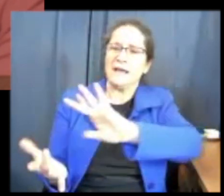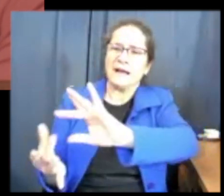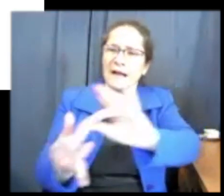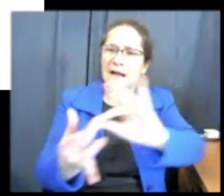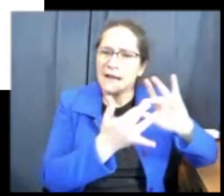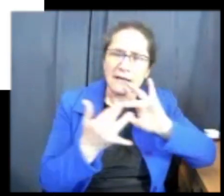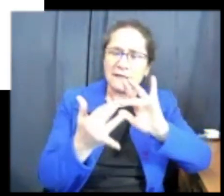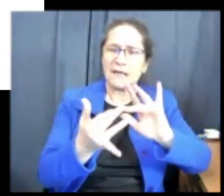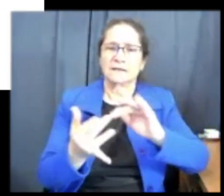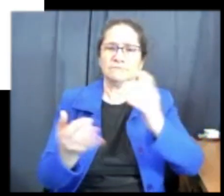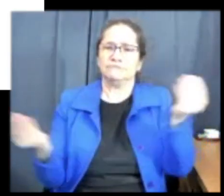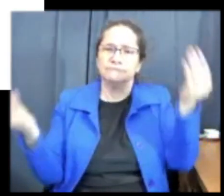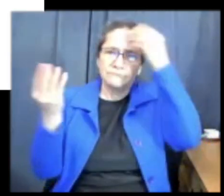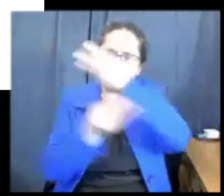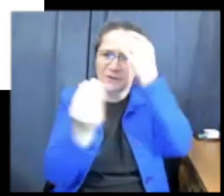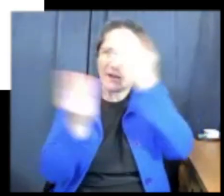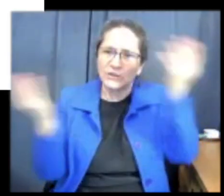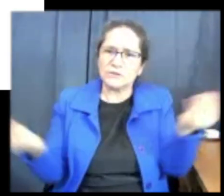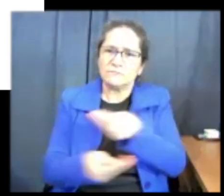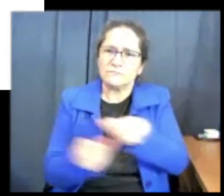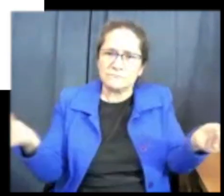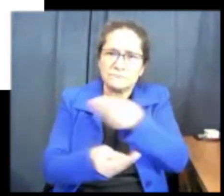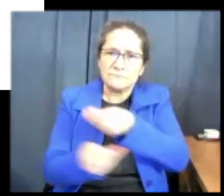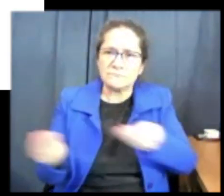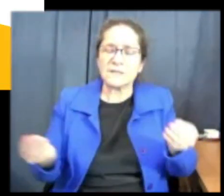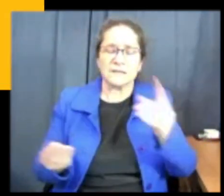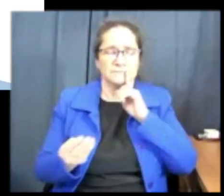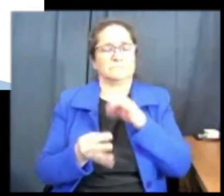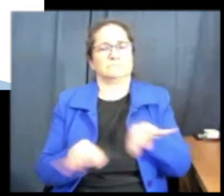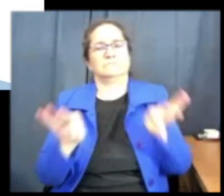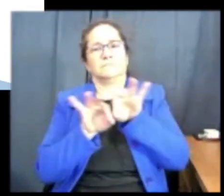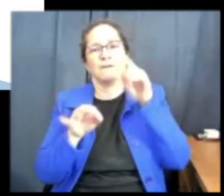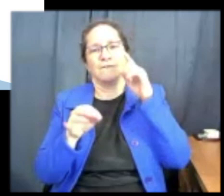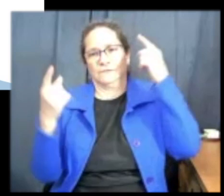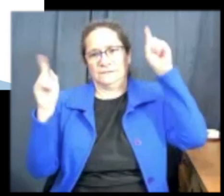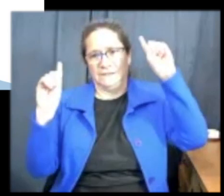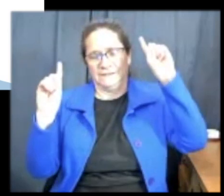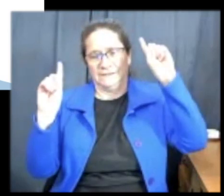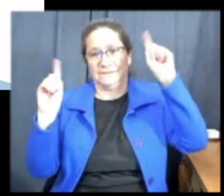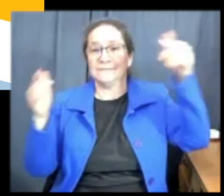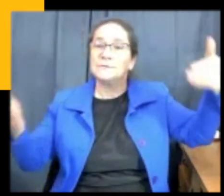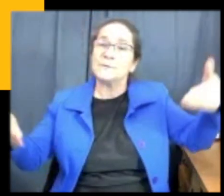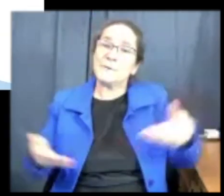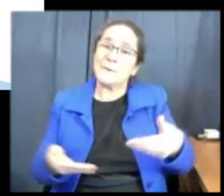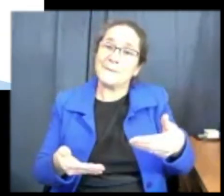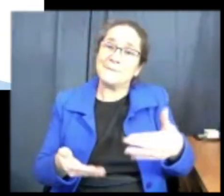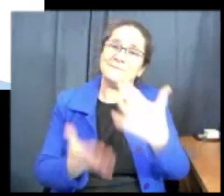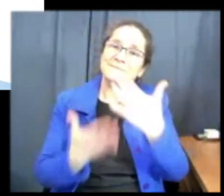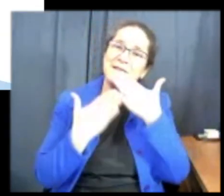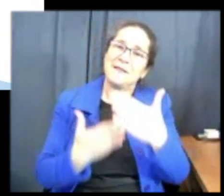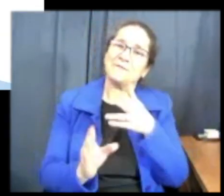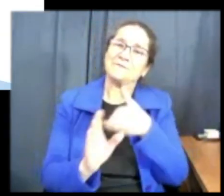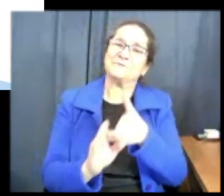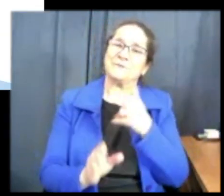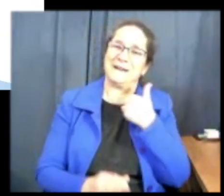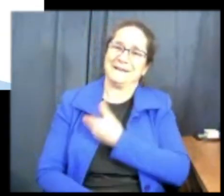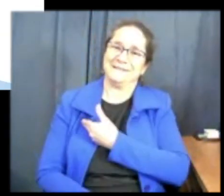Welcome and thanks for joining us. Hello and welcome to today's session